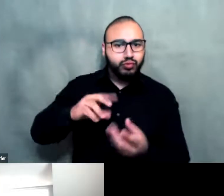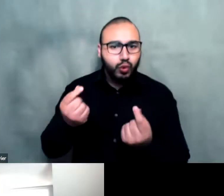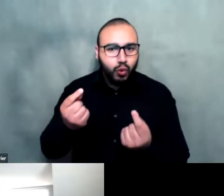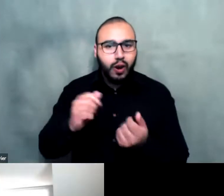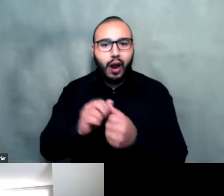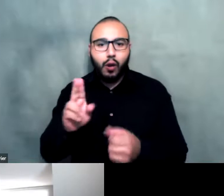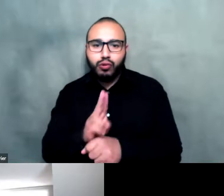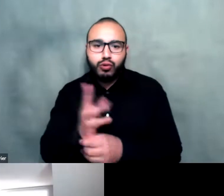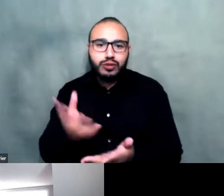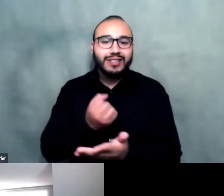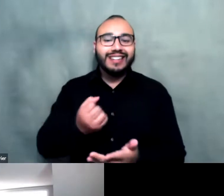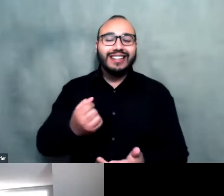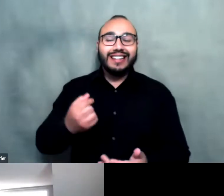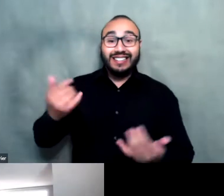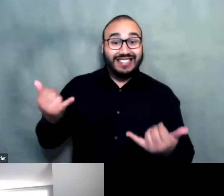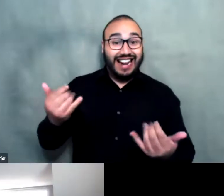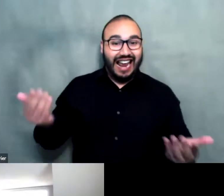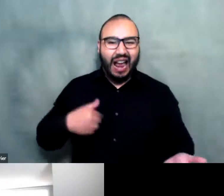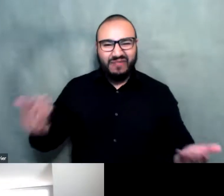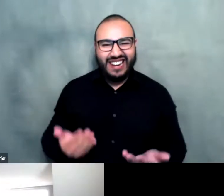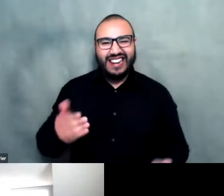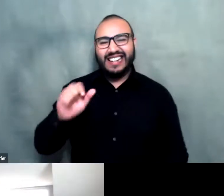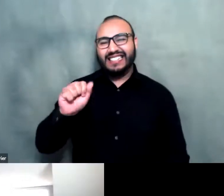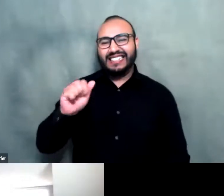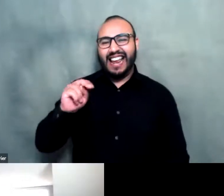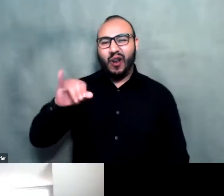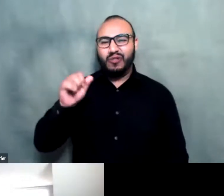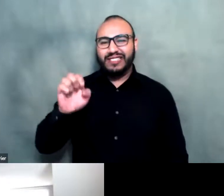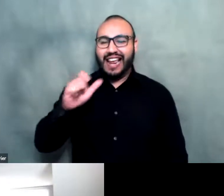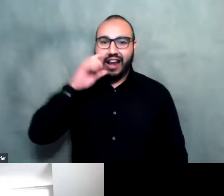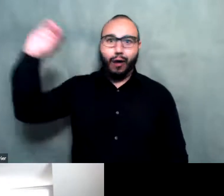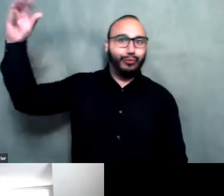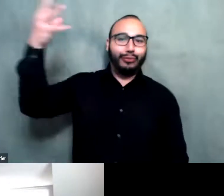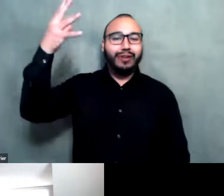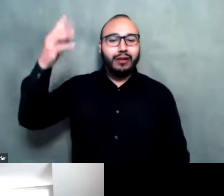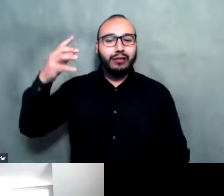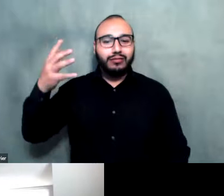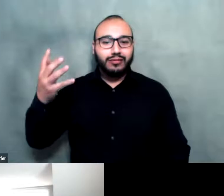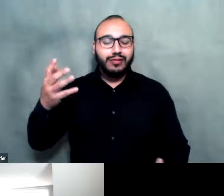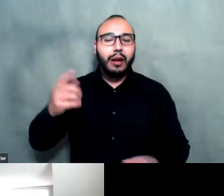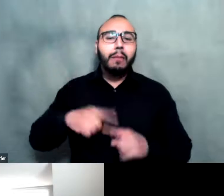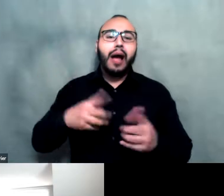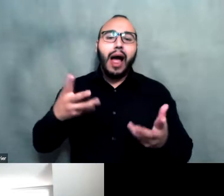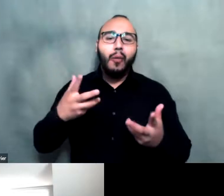sunny San Jose today. But delighted to be here and share a little bit about Adobe Sign